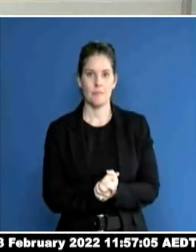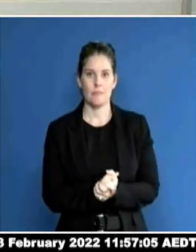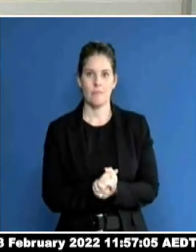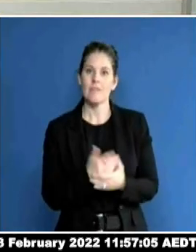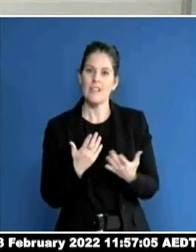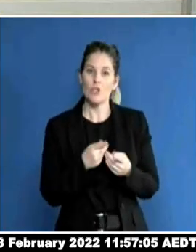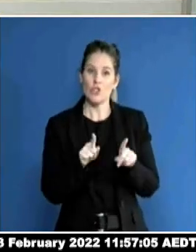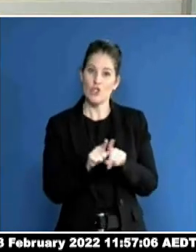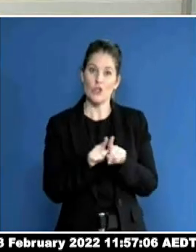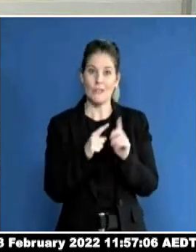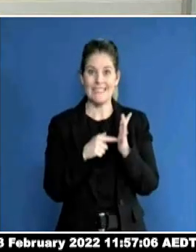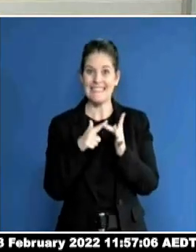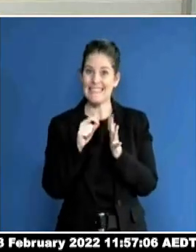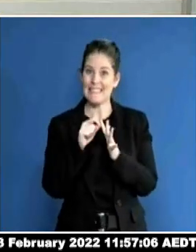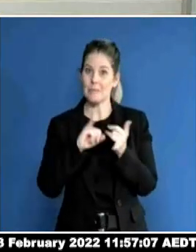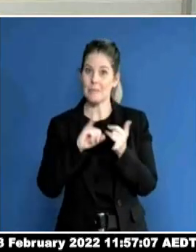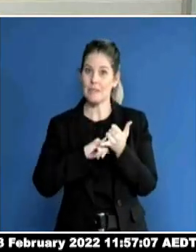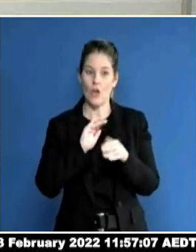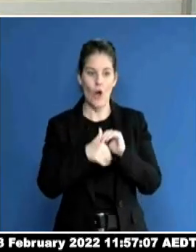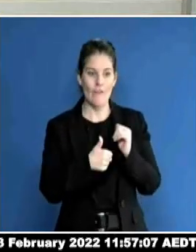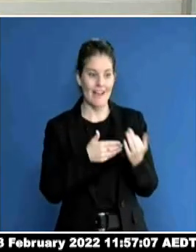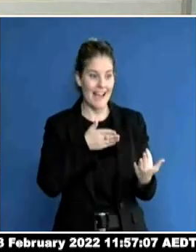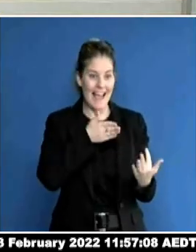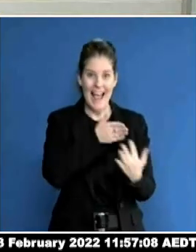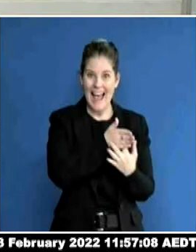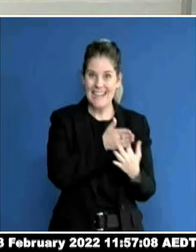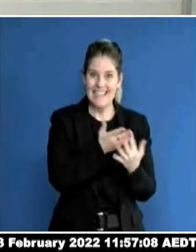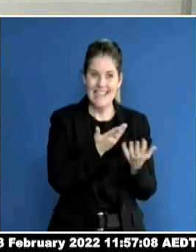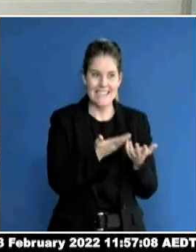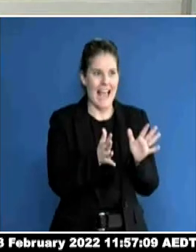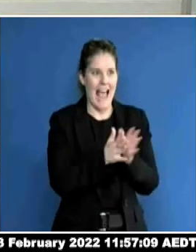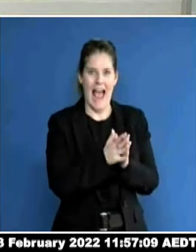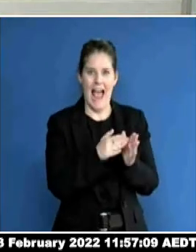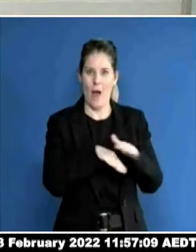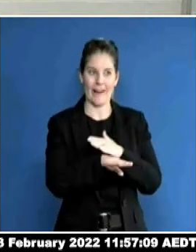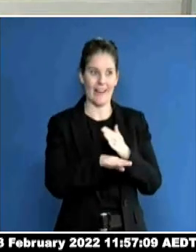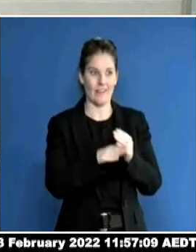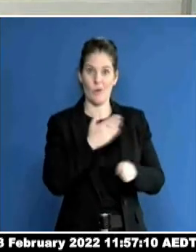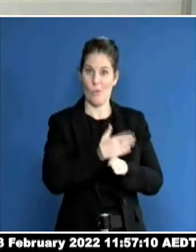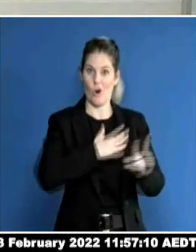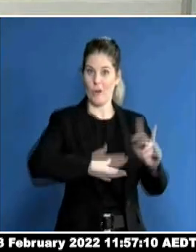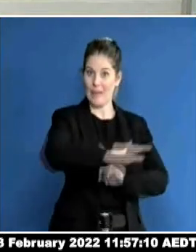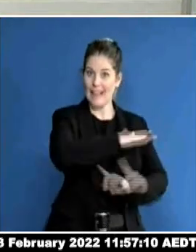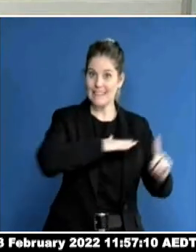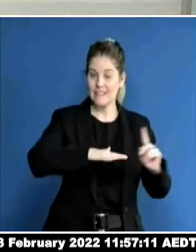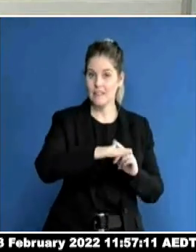understand how a workplace might work, and disability action plans.